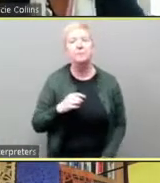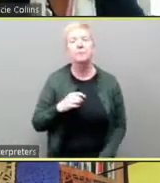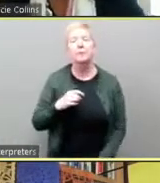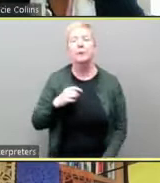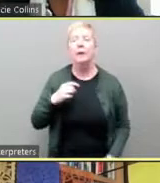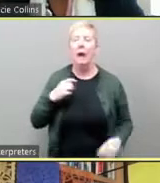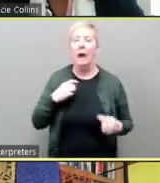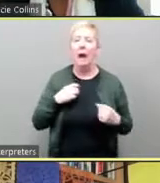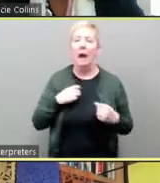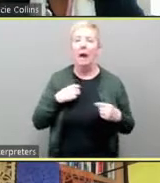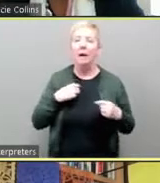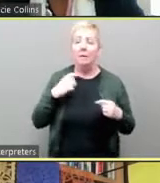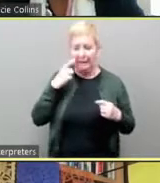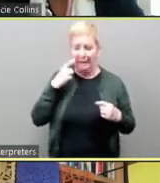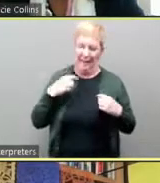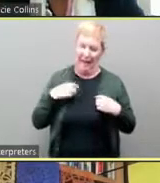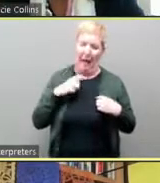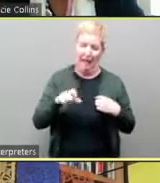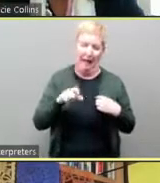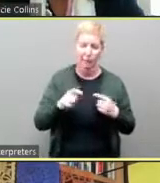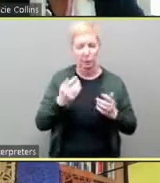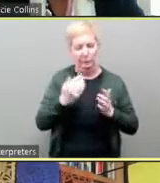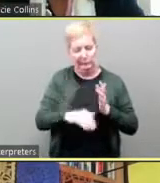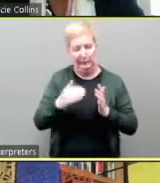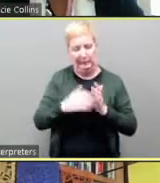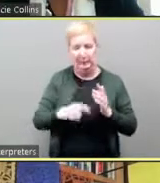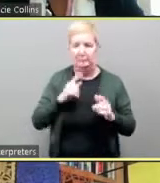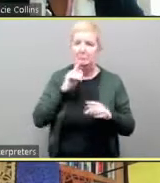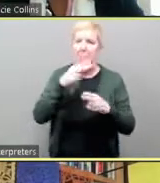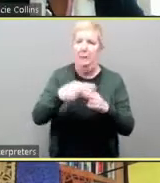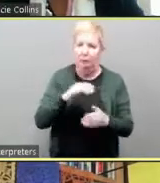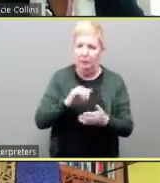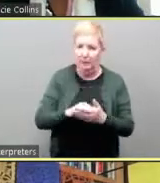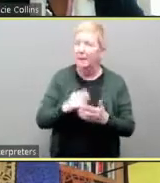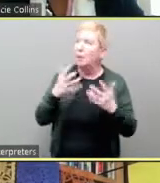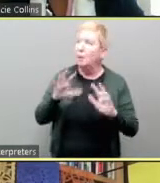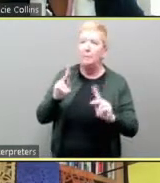job to mentioning that. Just so everyone is clear on that were also the